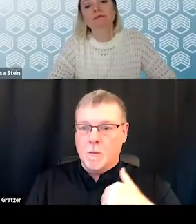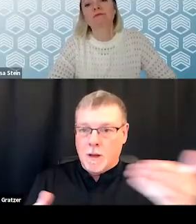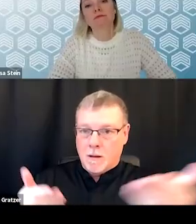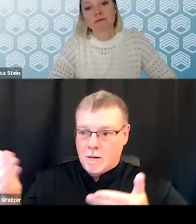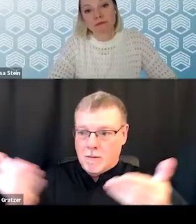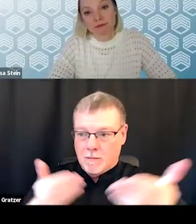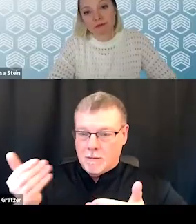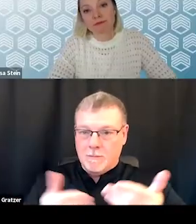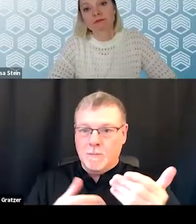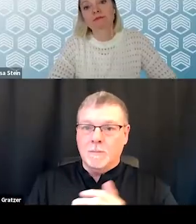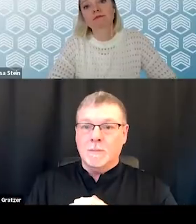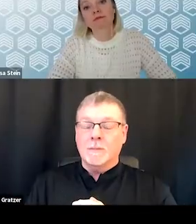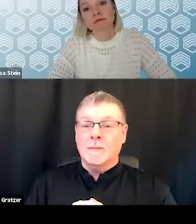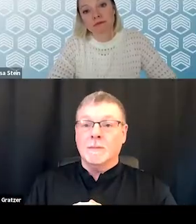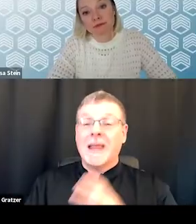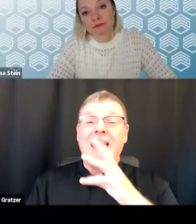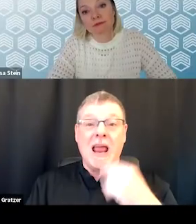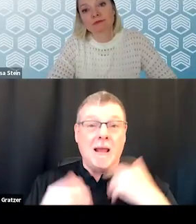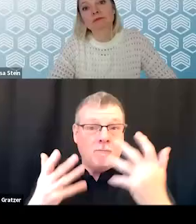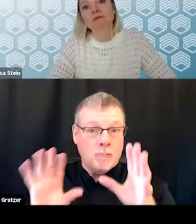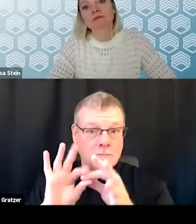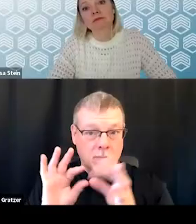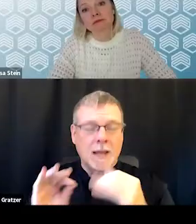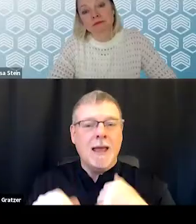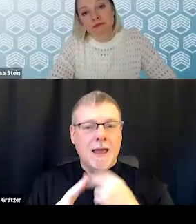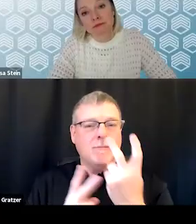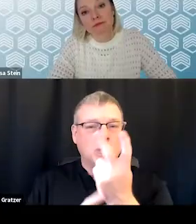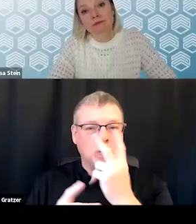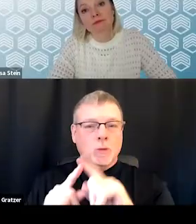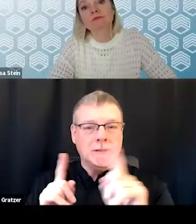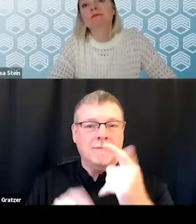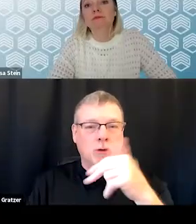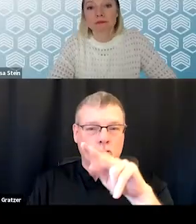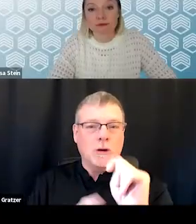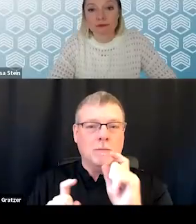And as I noted previously, we have had a couple of different grant opportunities,